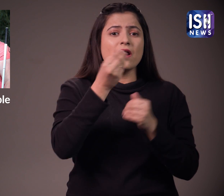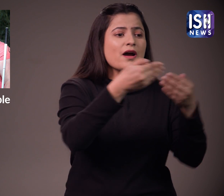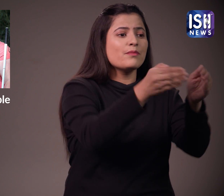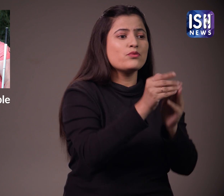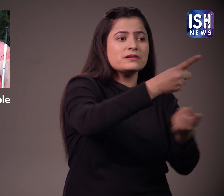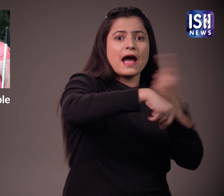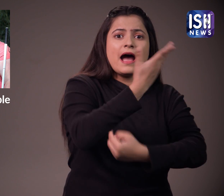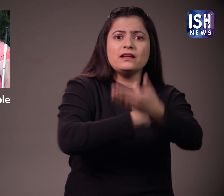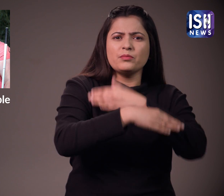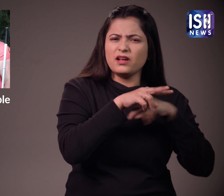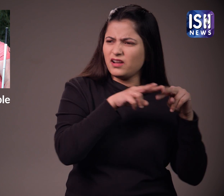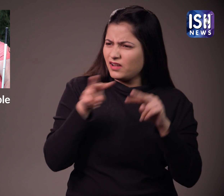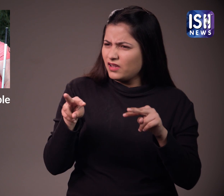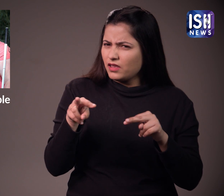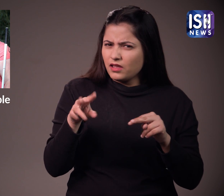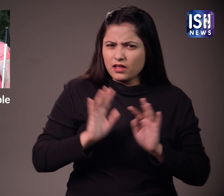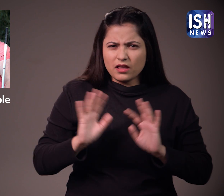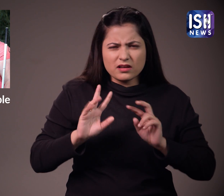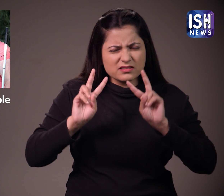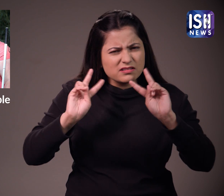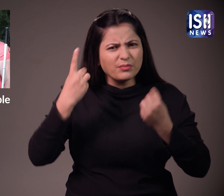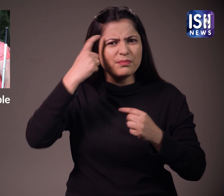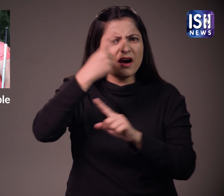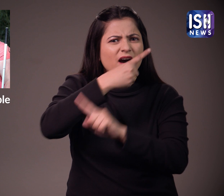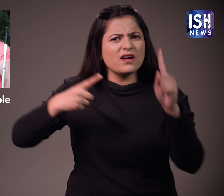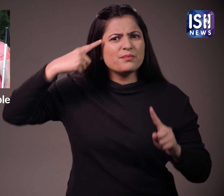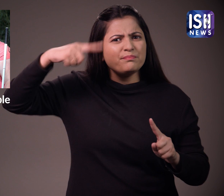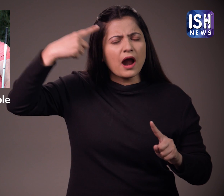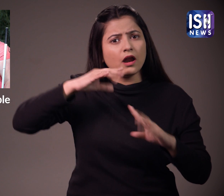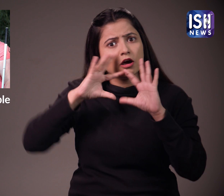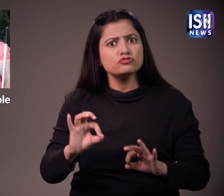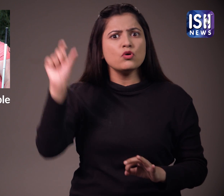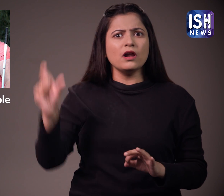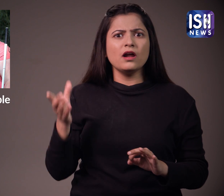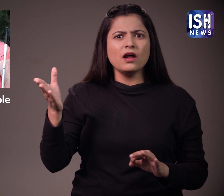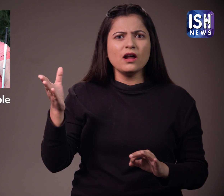However, the disabled community thinks this to be a crazy idea.